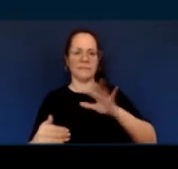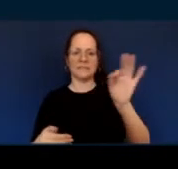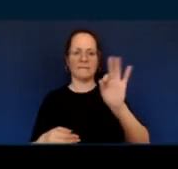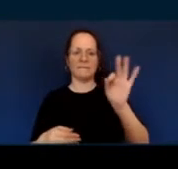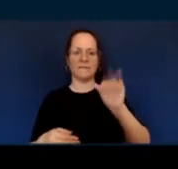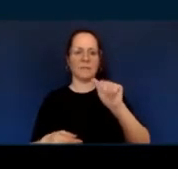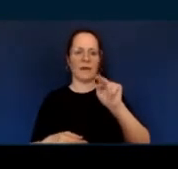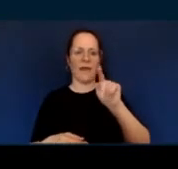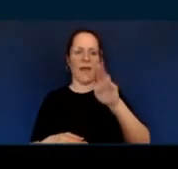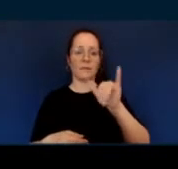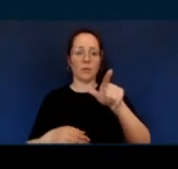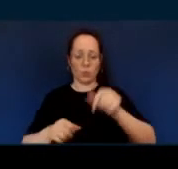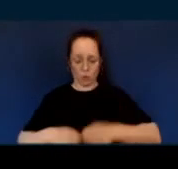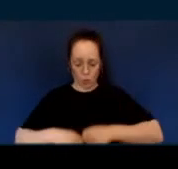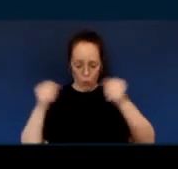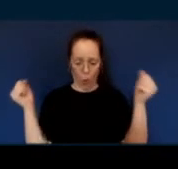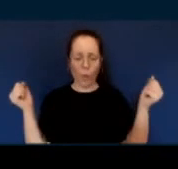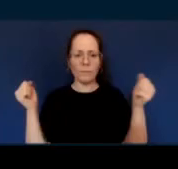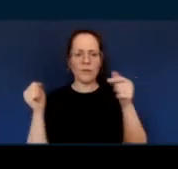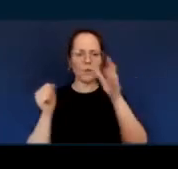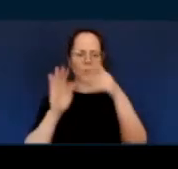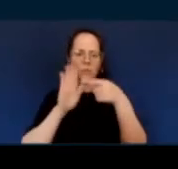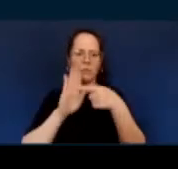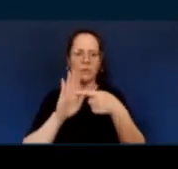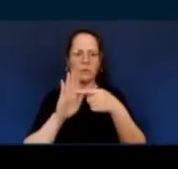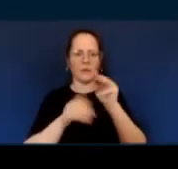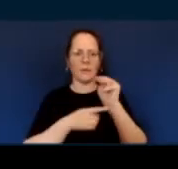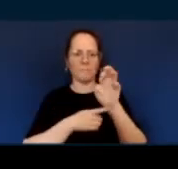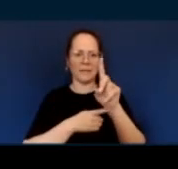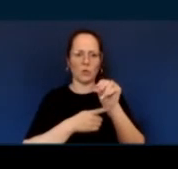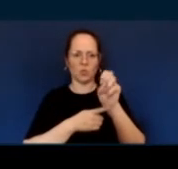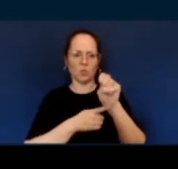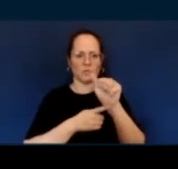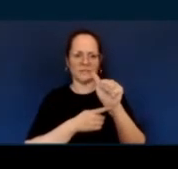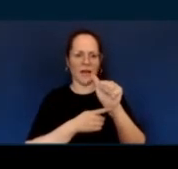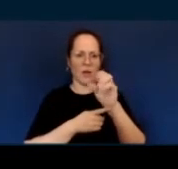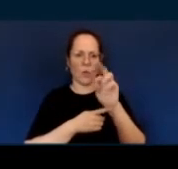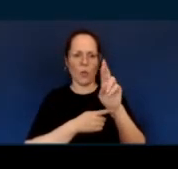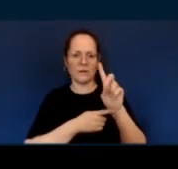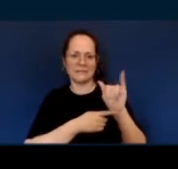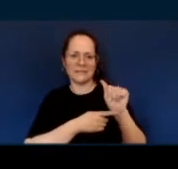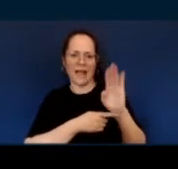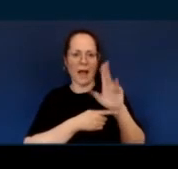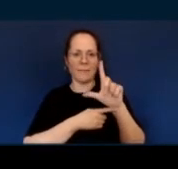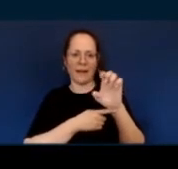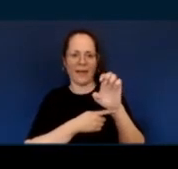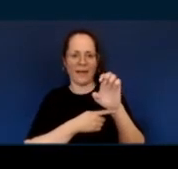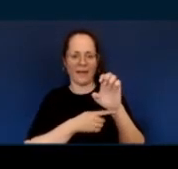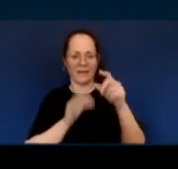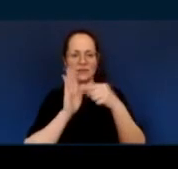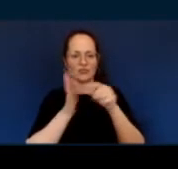ABNORMALITIES DOMAININ, YOU ARE CONFROBT WIDE A METRICS DUCE O TYPE OGRE OR DIABLA, THIS WAS TO